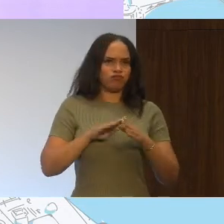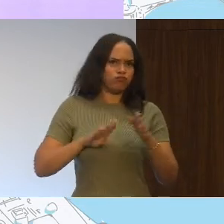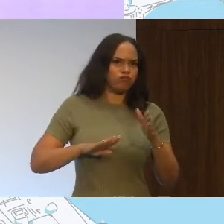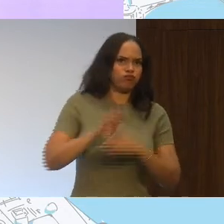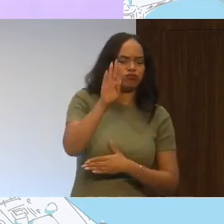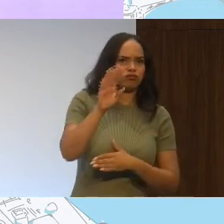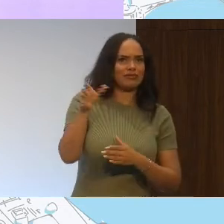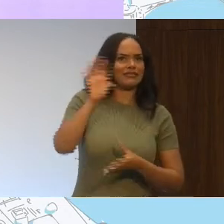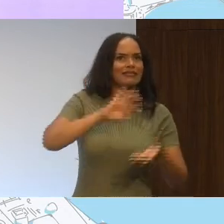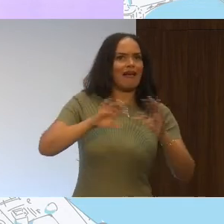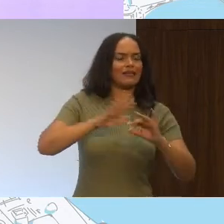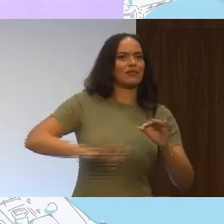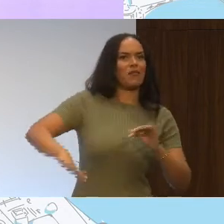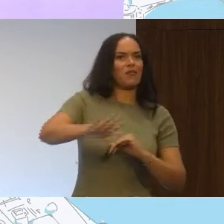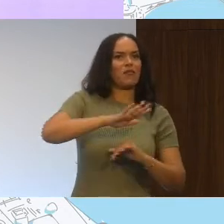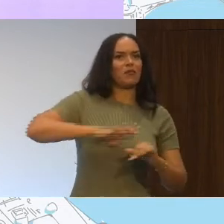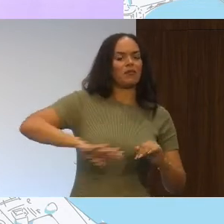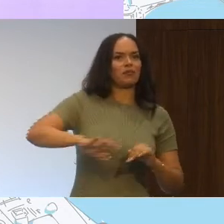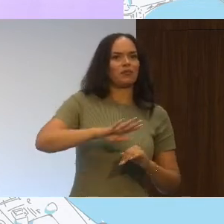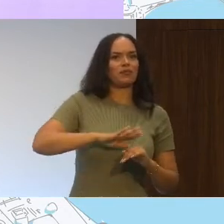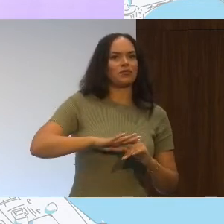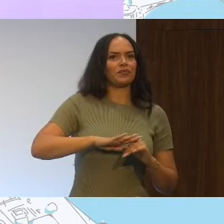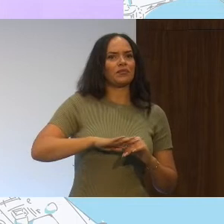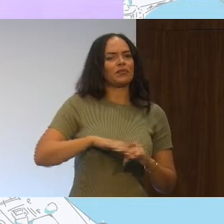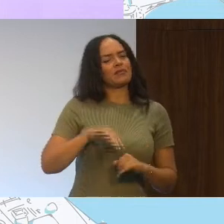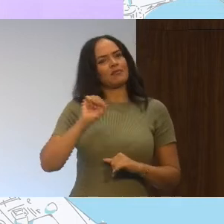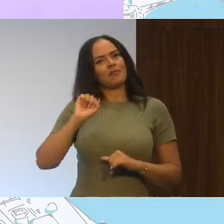but he ensured that the clinical benefit of that research